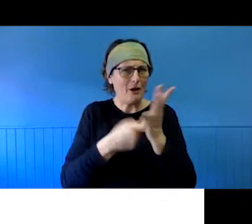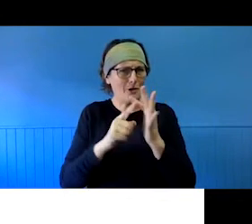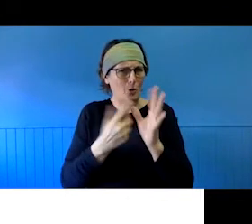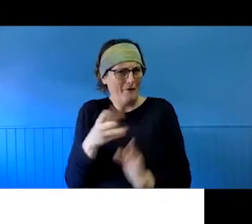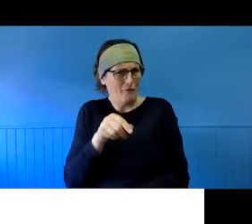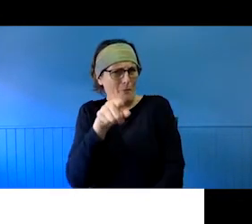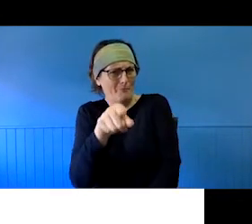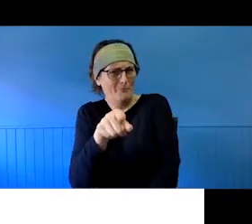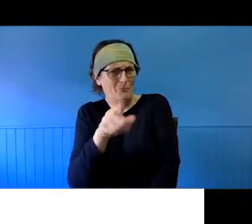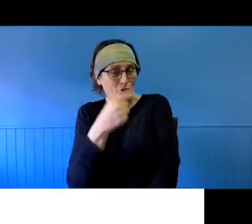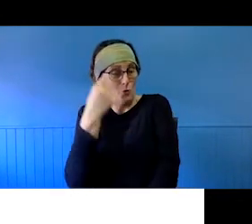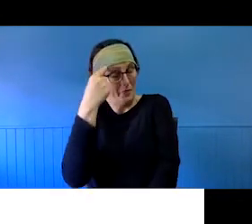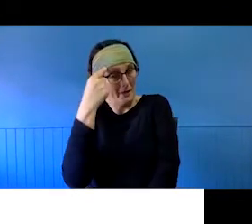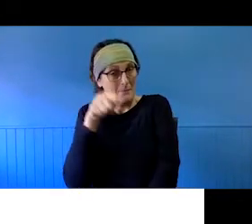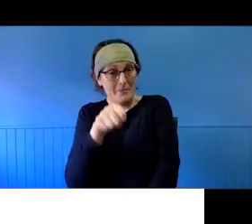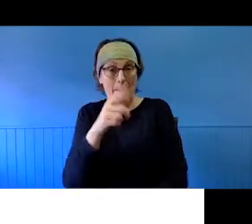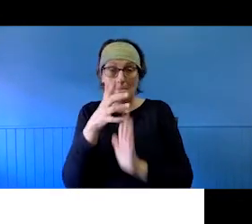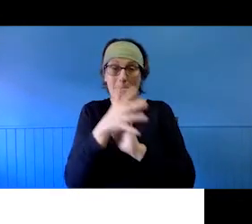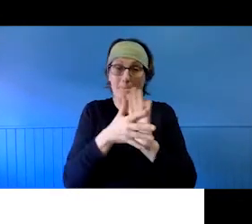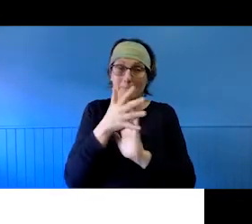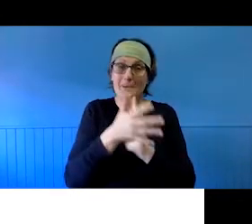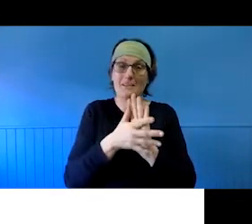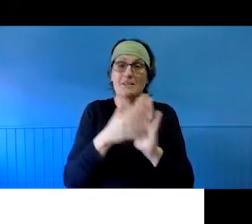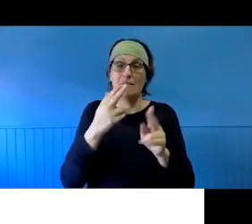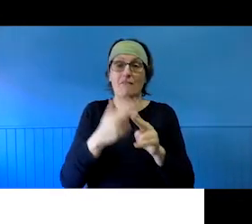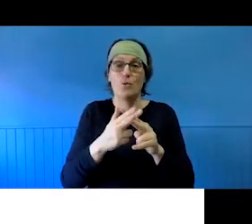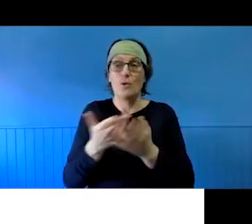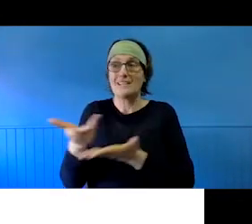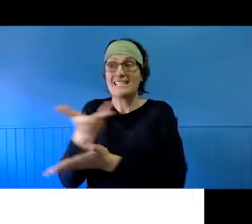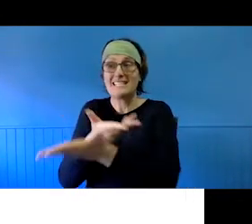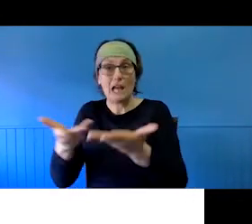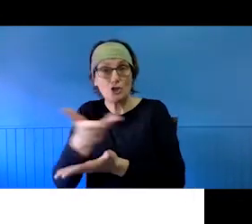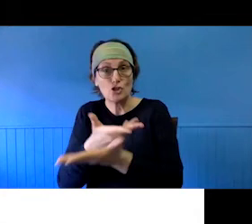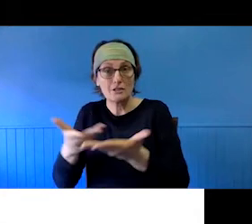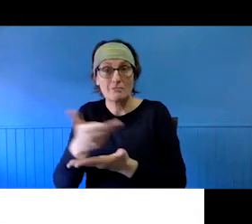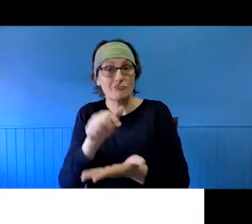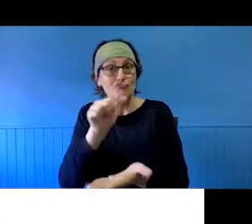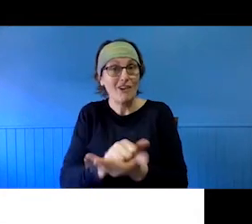If you thought that this would probably be found in the discussion area, you're right!